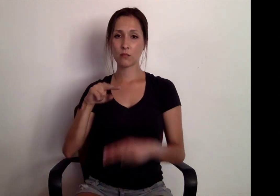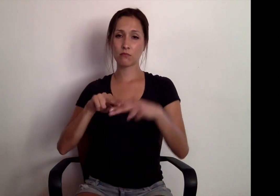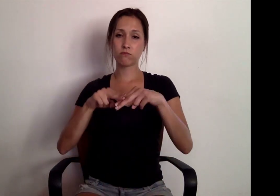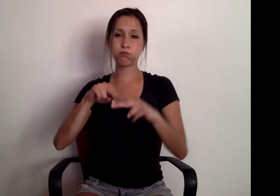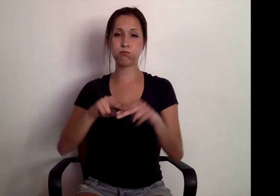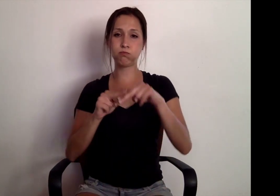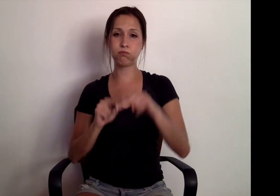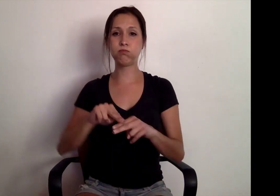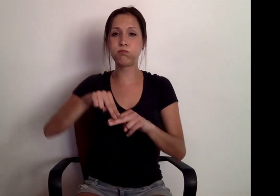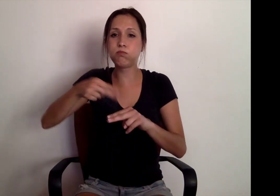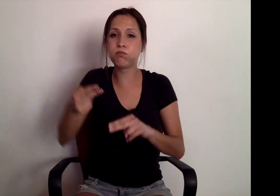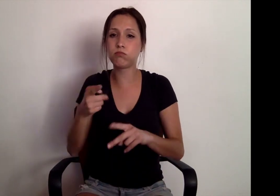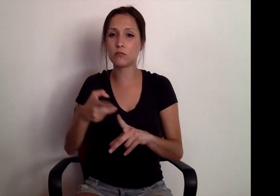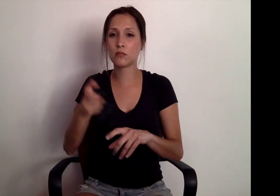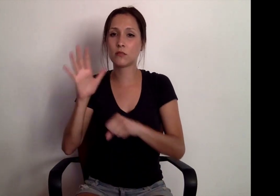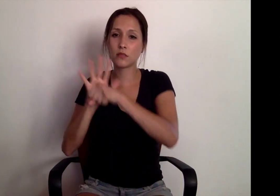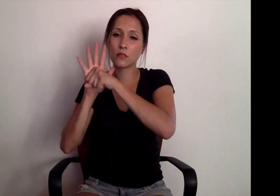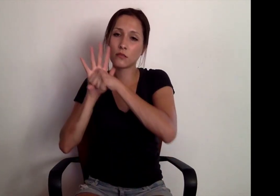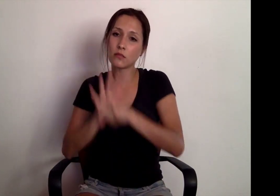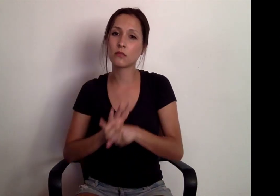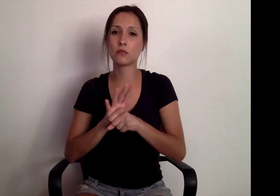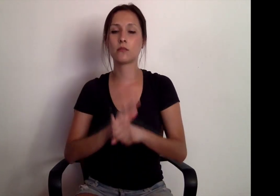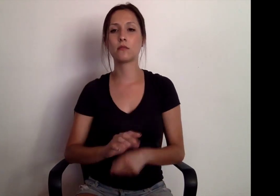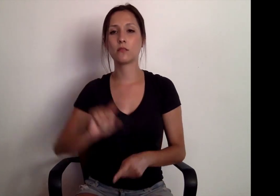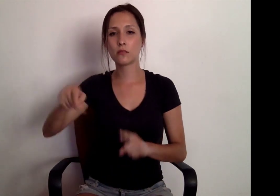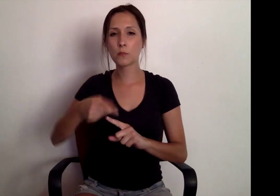I have lost weight from stress